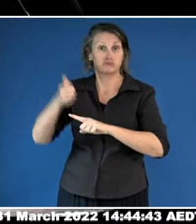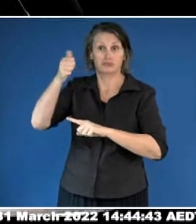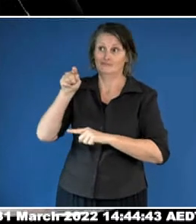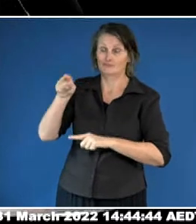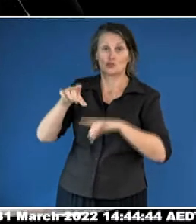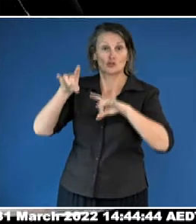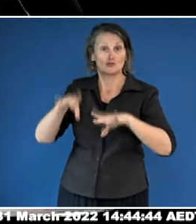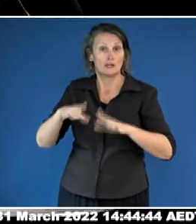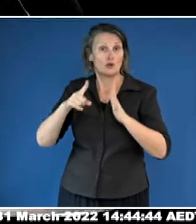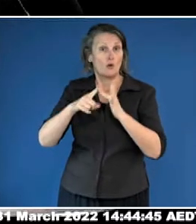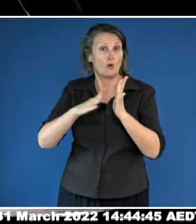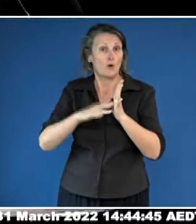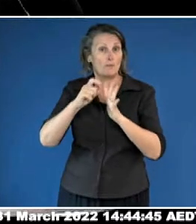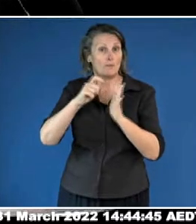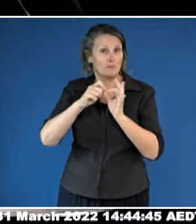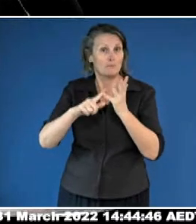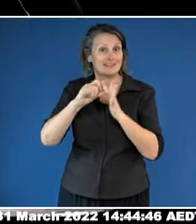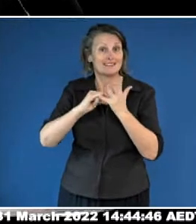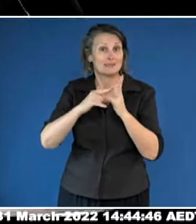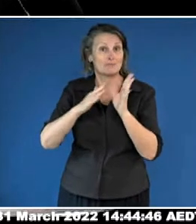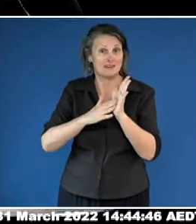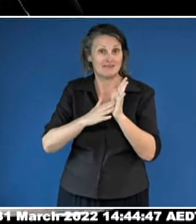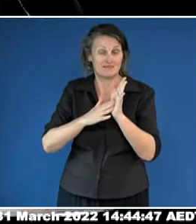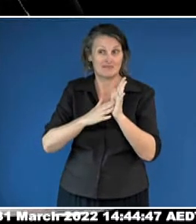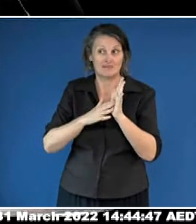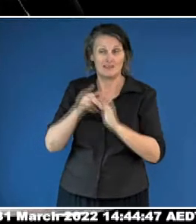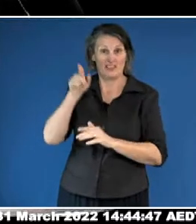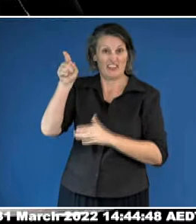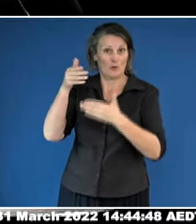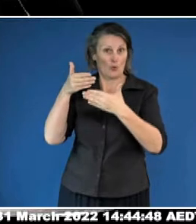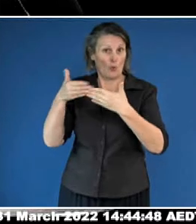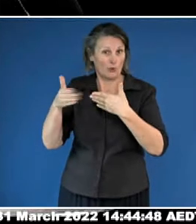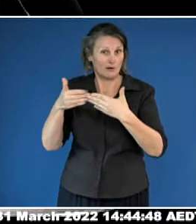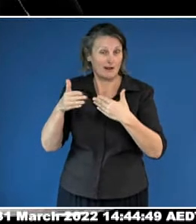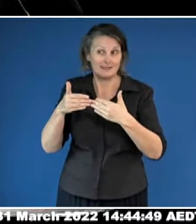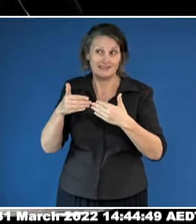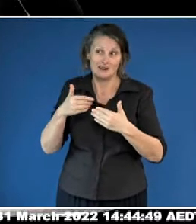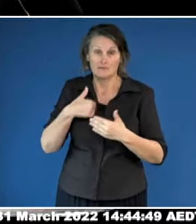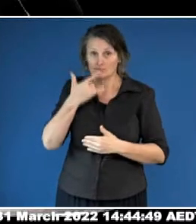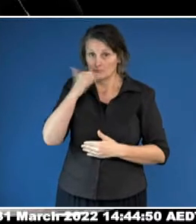And it is very regrettable that we still have some states and territories who are yet